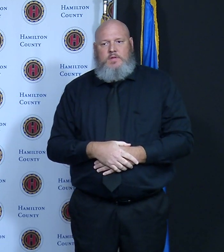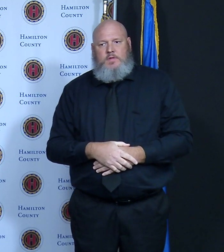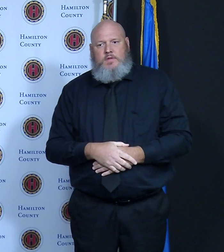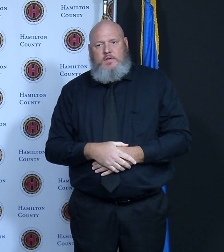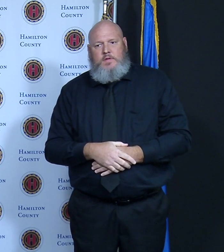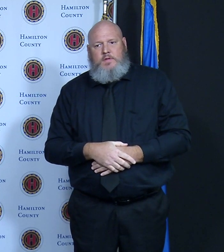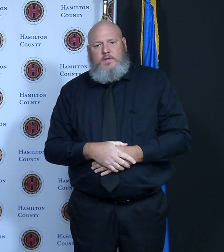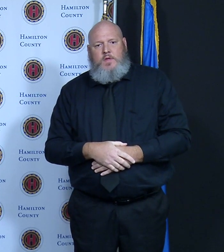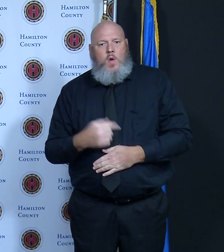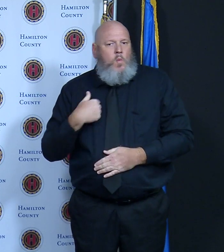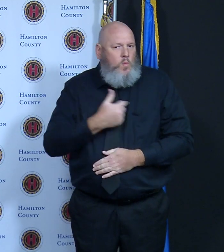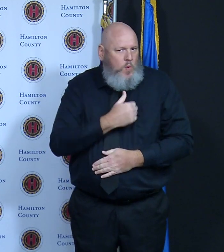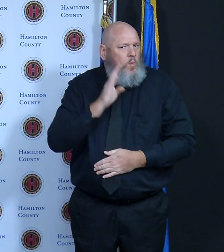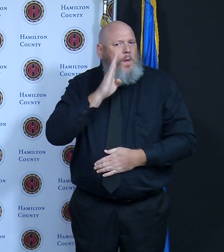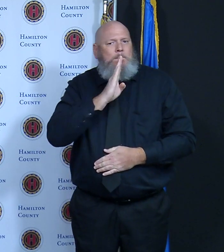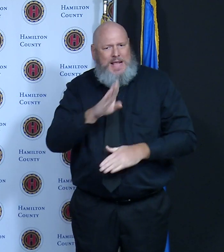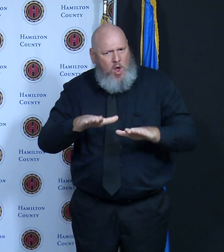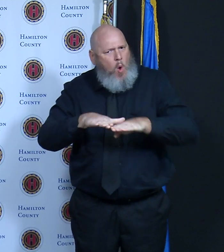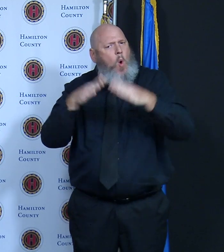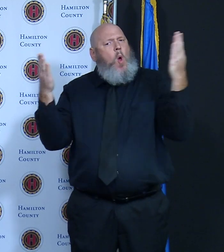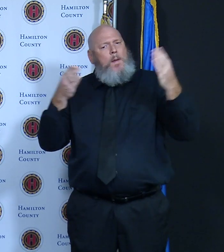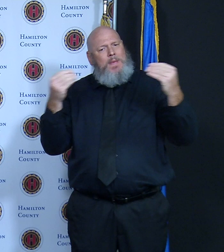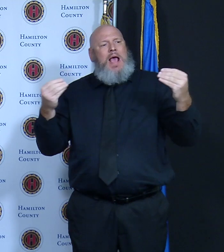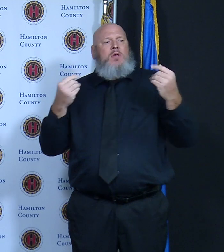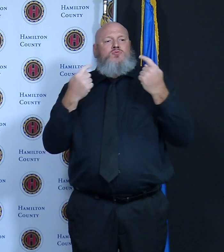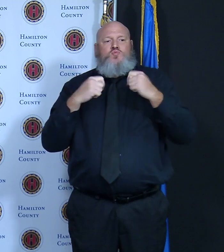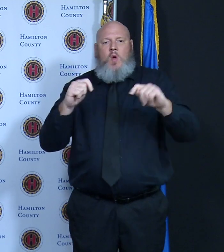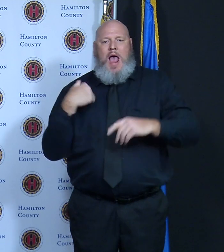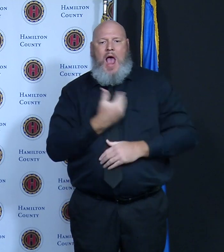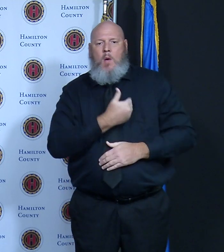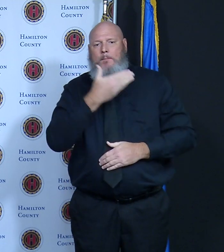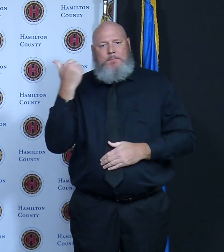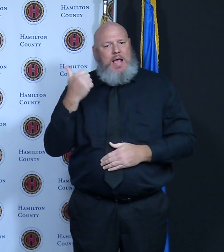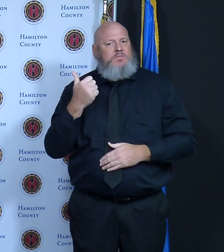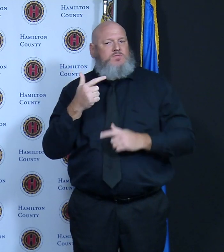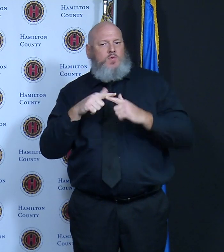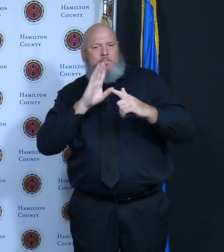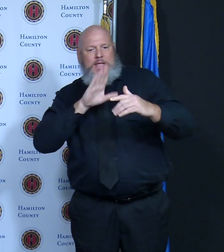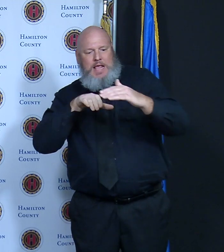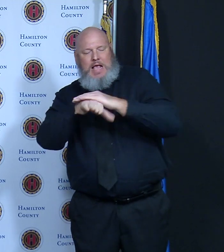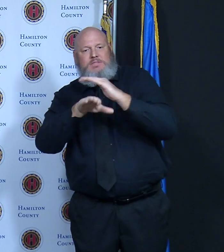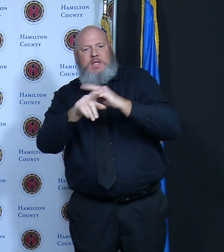public particularly virtually but also respecting the safety of those of us